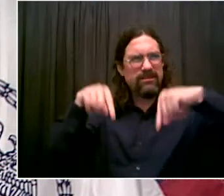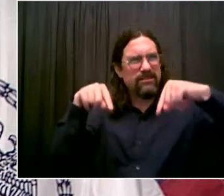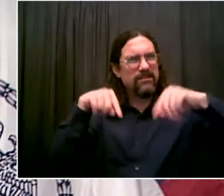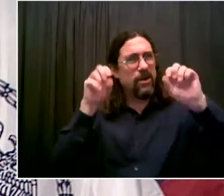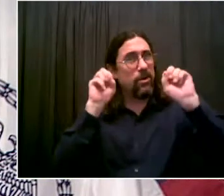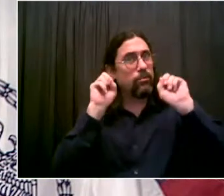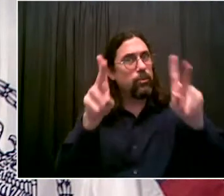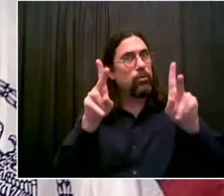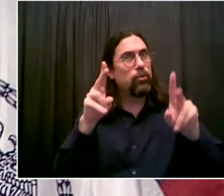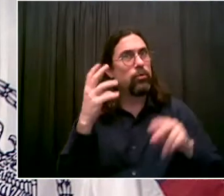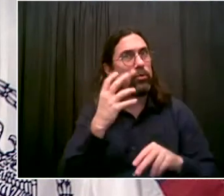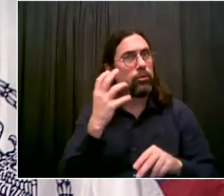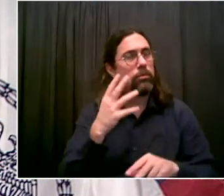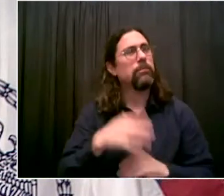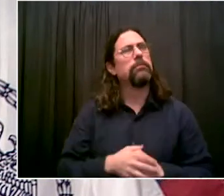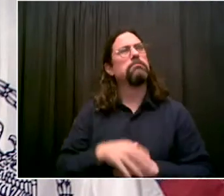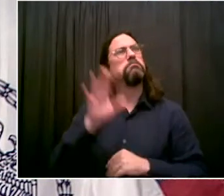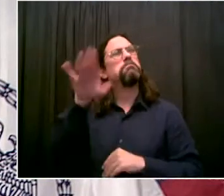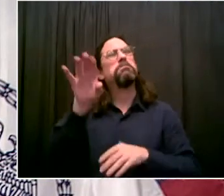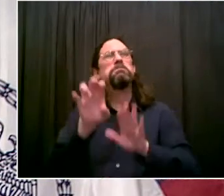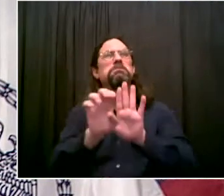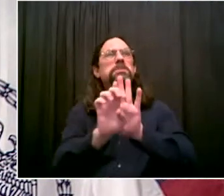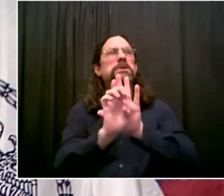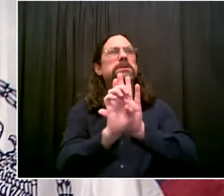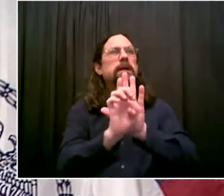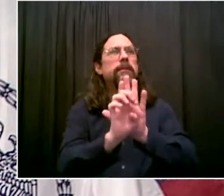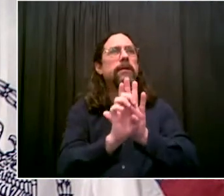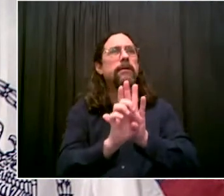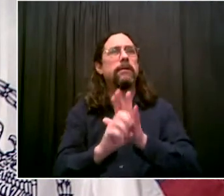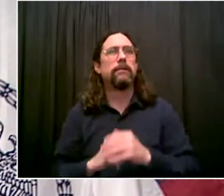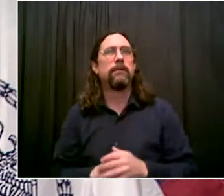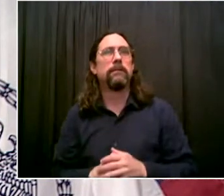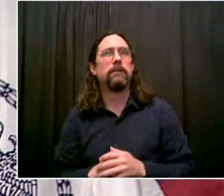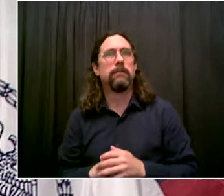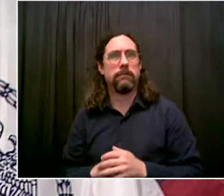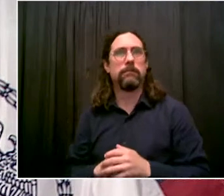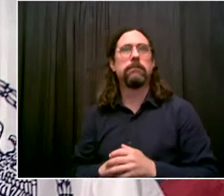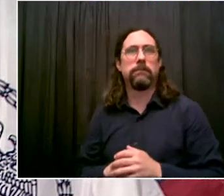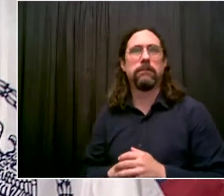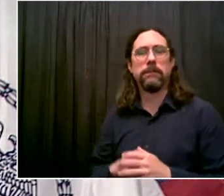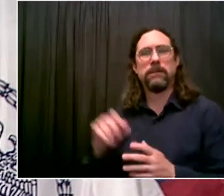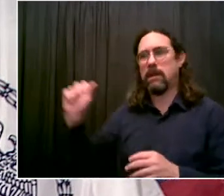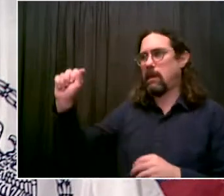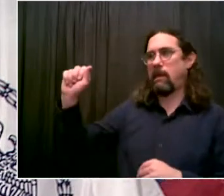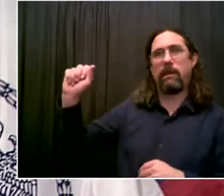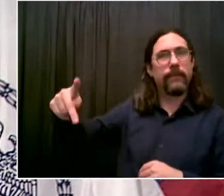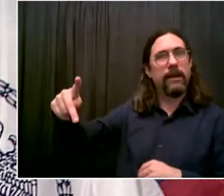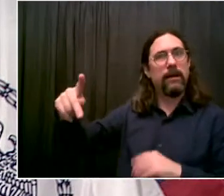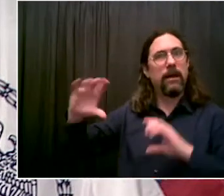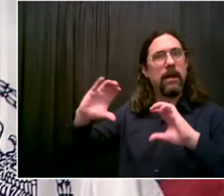REMOTE MAKEUP, PARTICULARLY AP CLASSES, WHICH